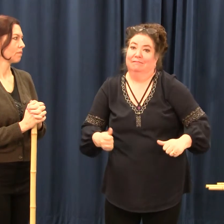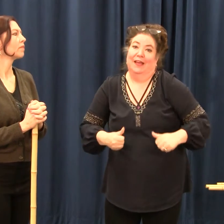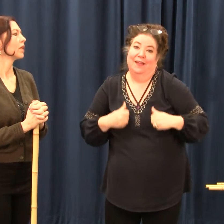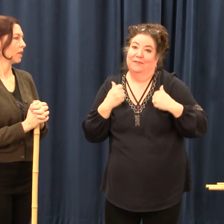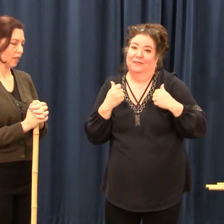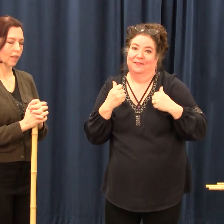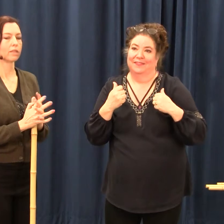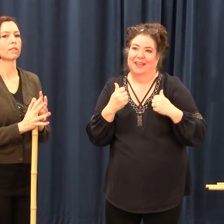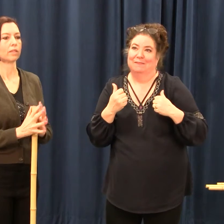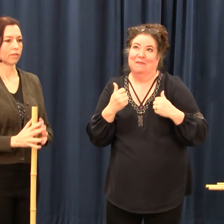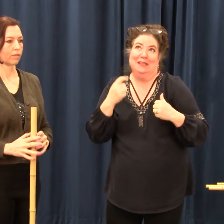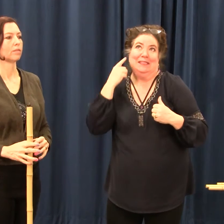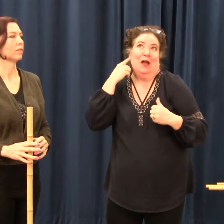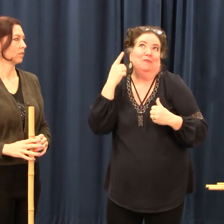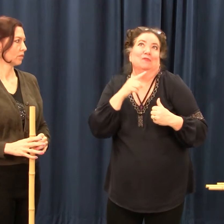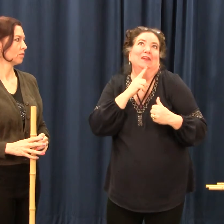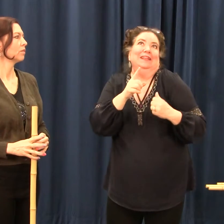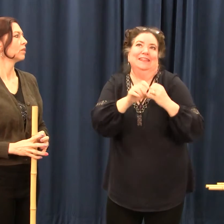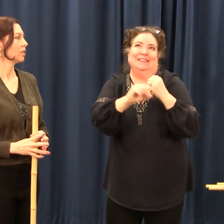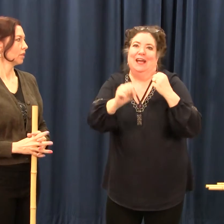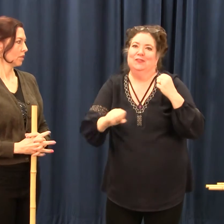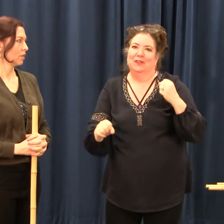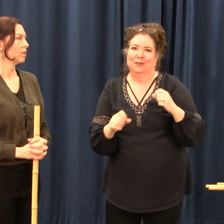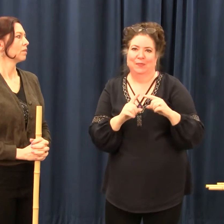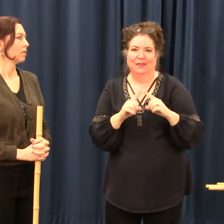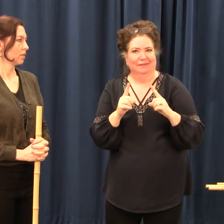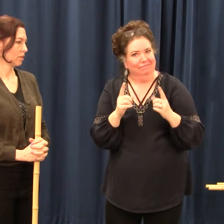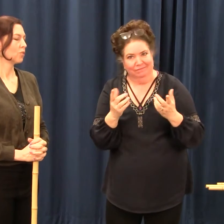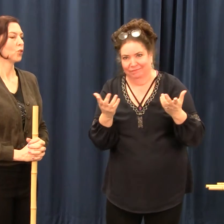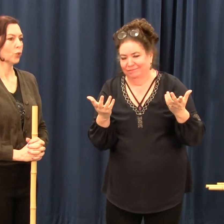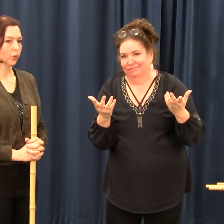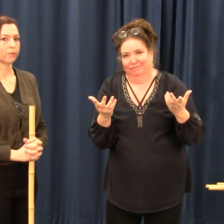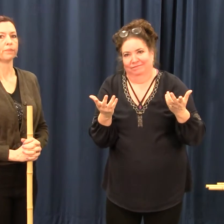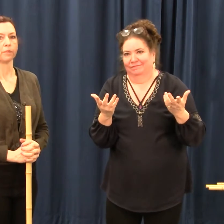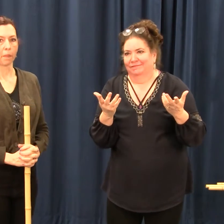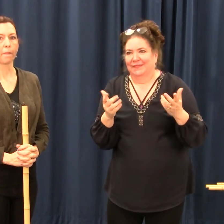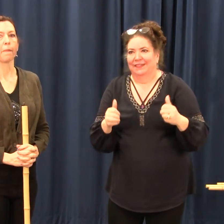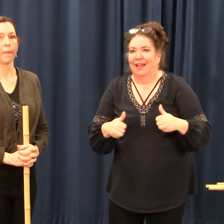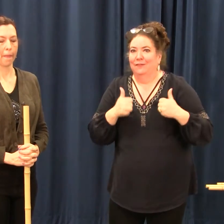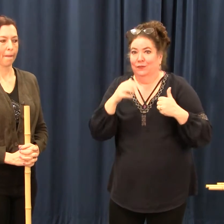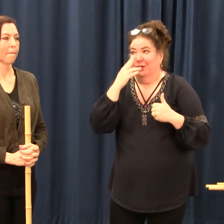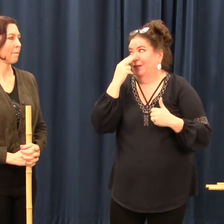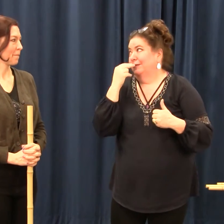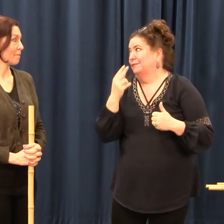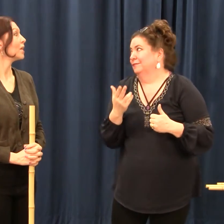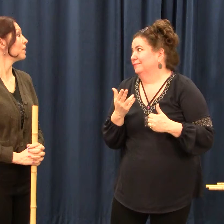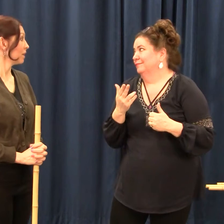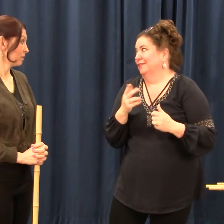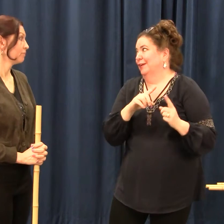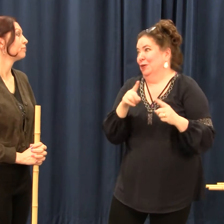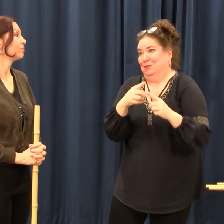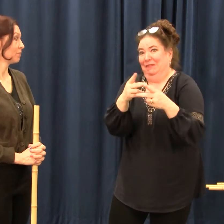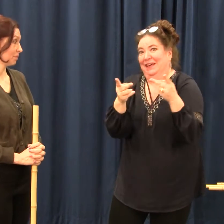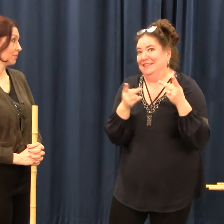life! (Yes) That may sound really exaggerated! But it's true! Life is funny.. (yeah) it goes places